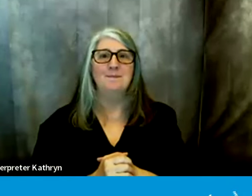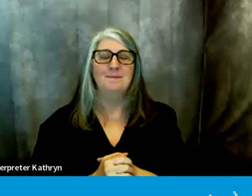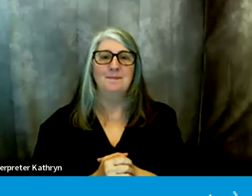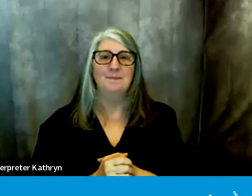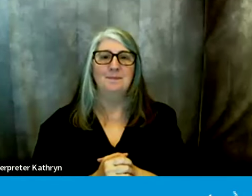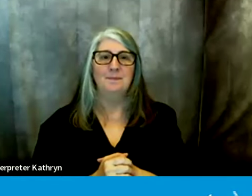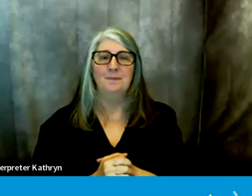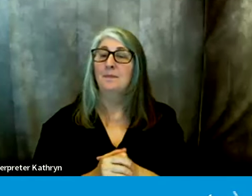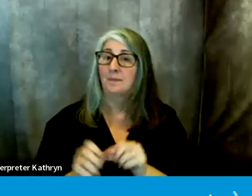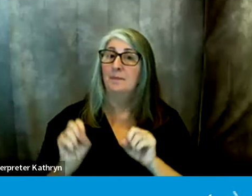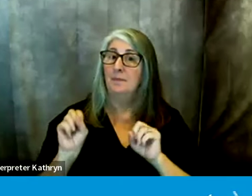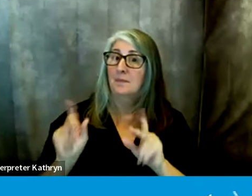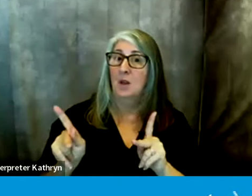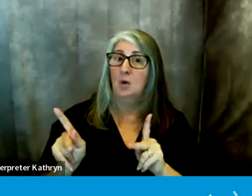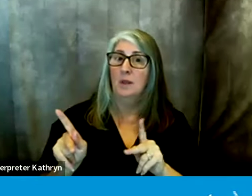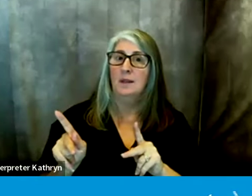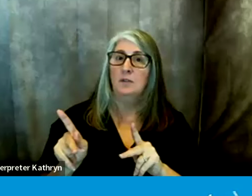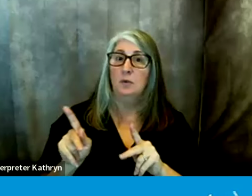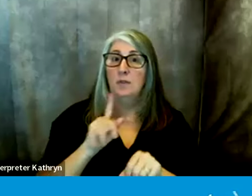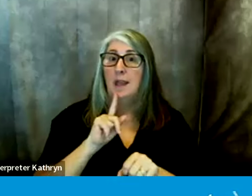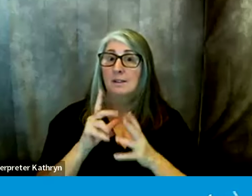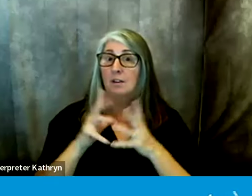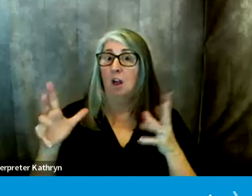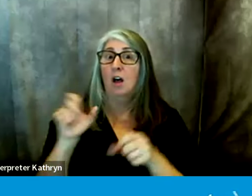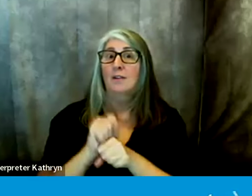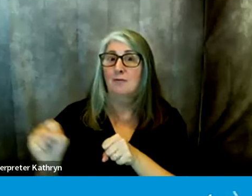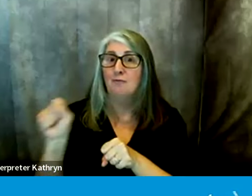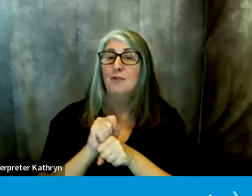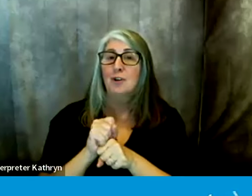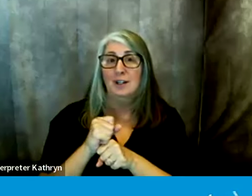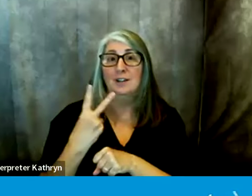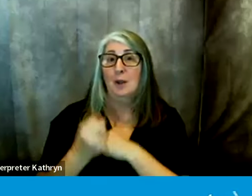That's actually a lot of work in a couple of years. That's a lot of work.